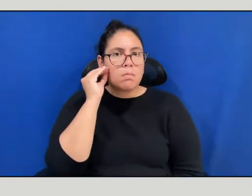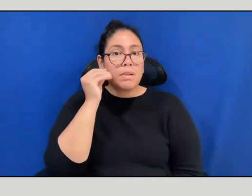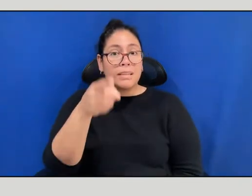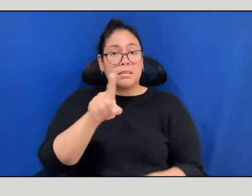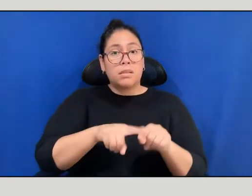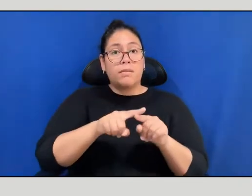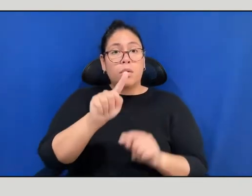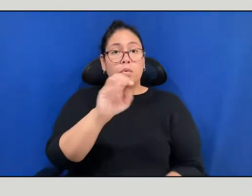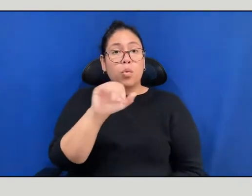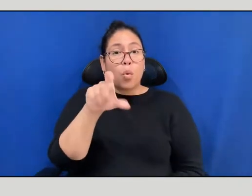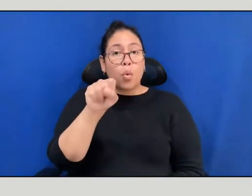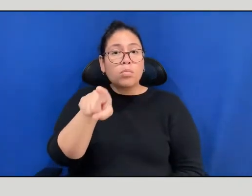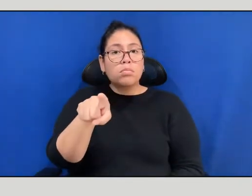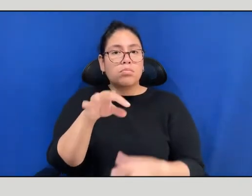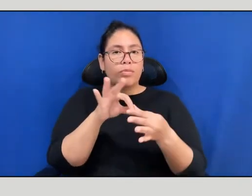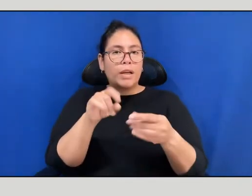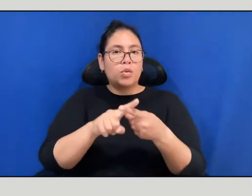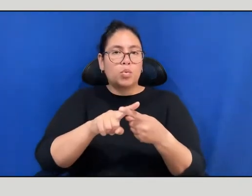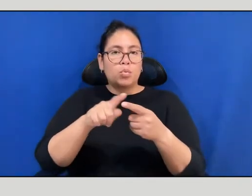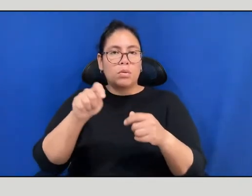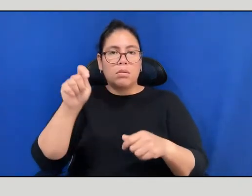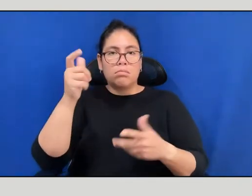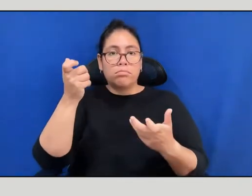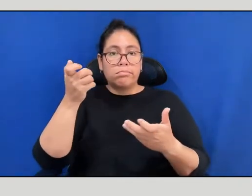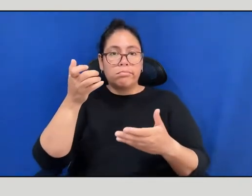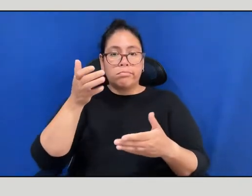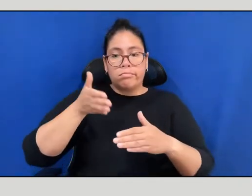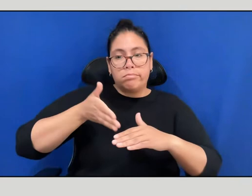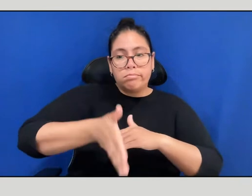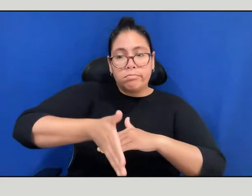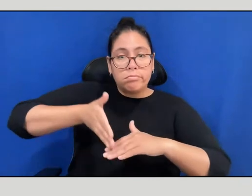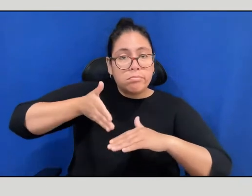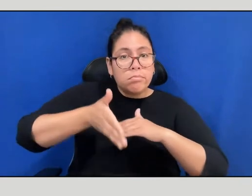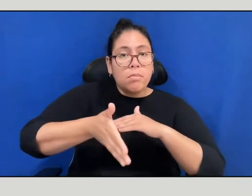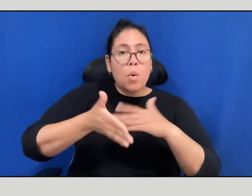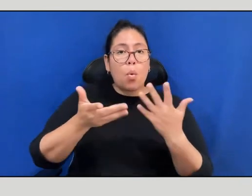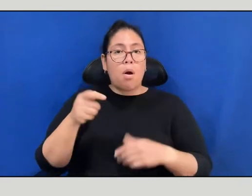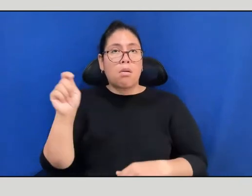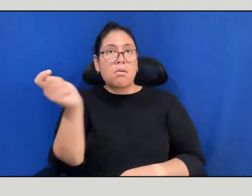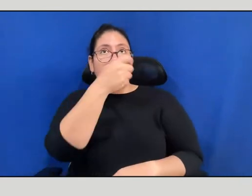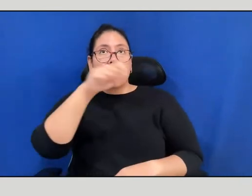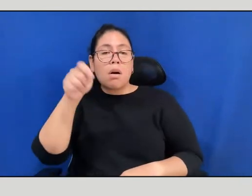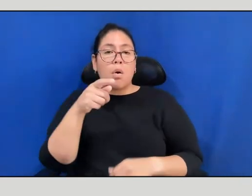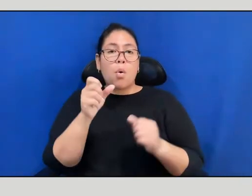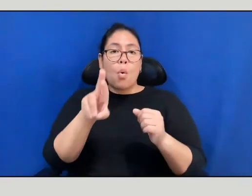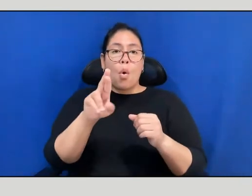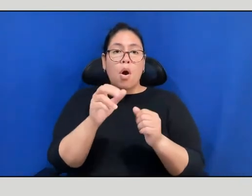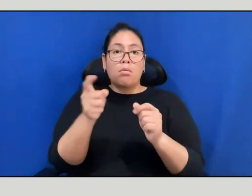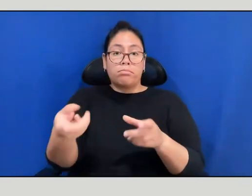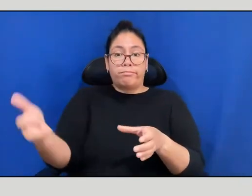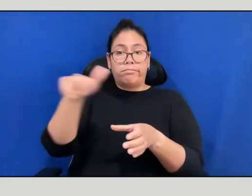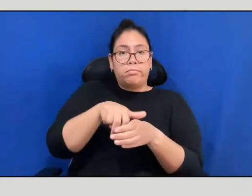or are related with rowing, because my experience was that I was in this house, and then after I get out of the house,